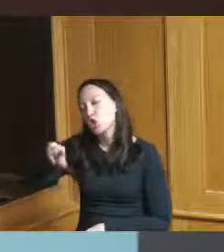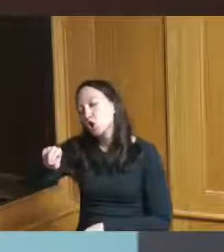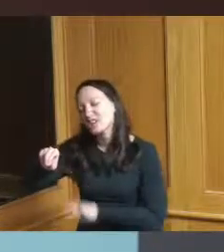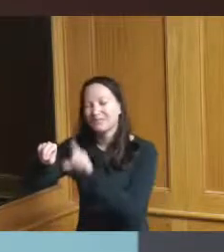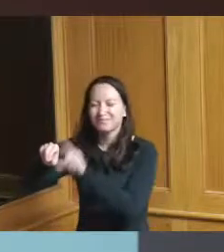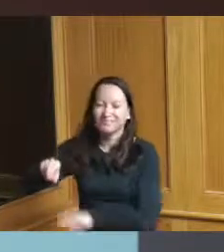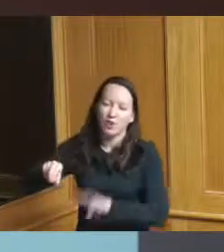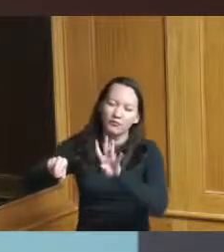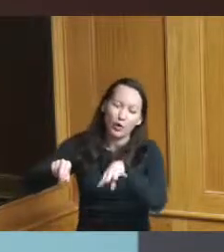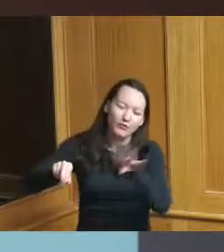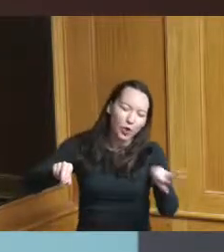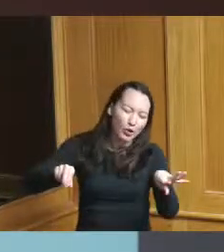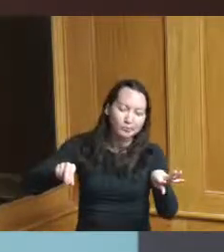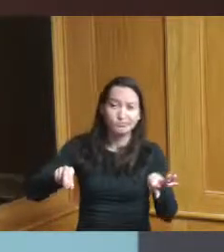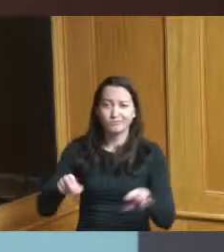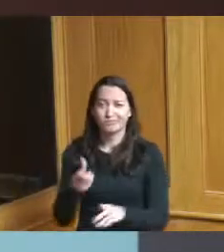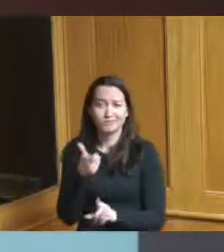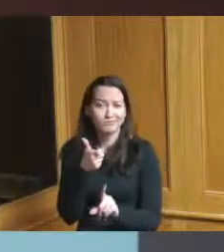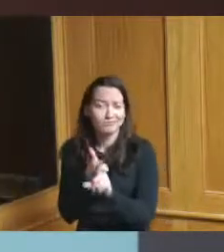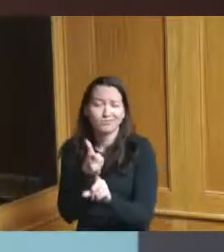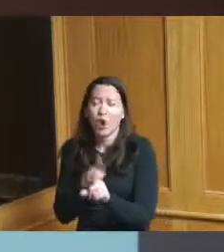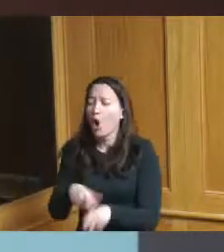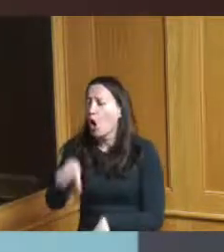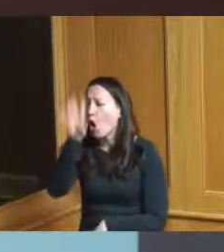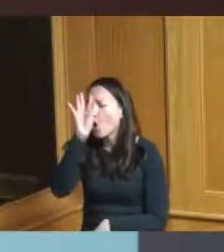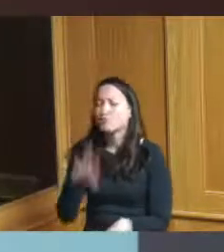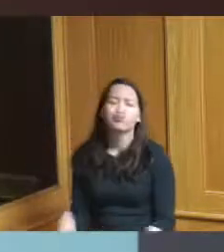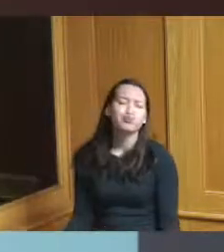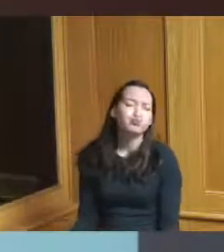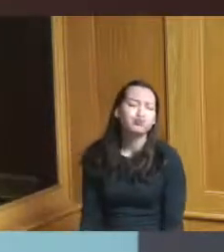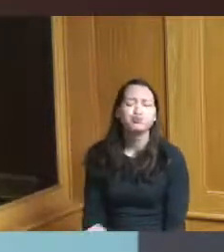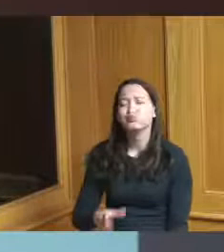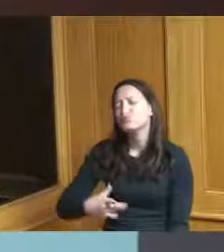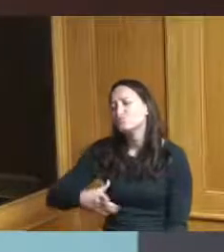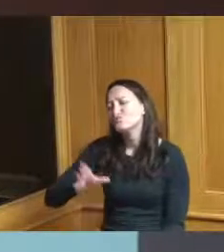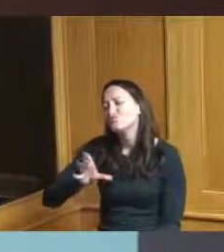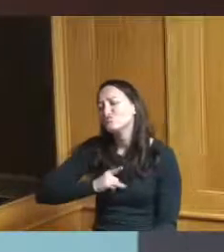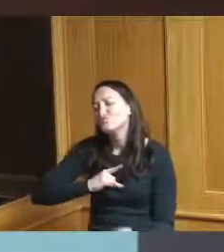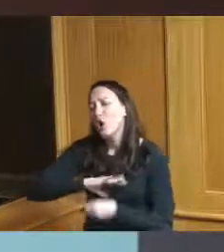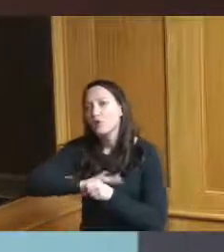and they really never you know they thought okay you might get Covid but they had a really really